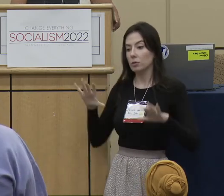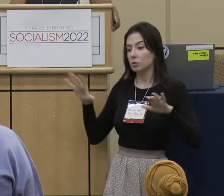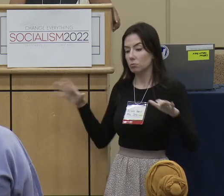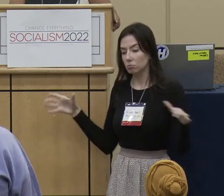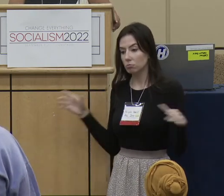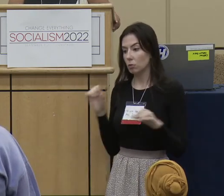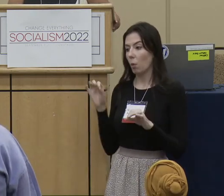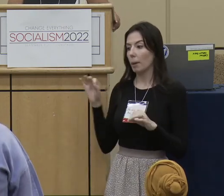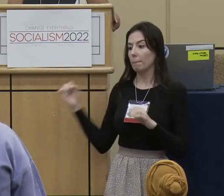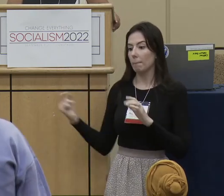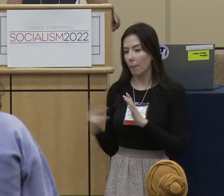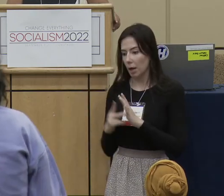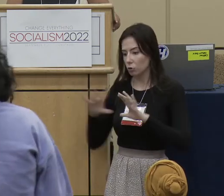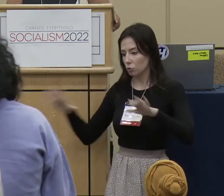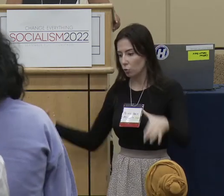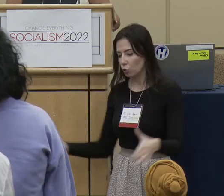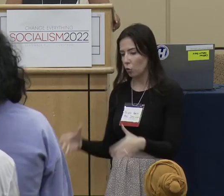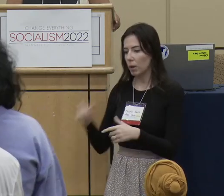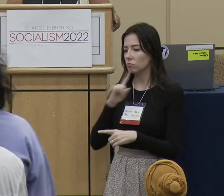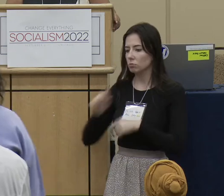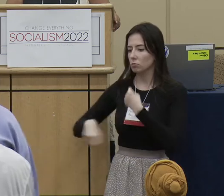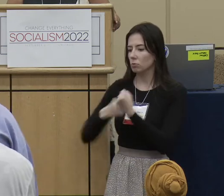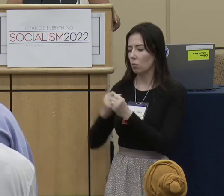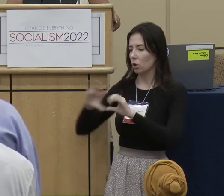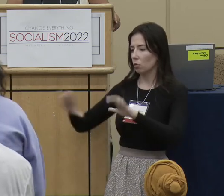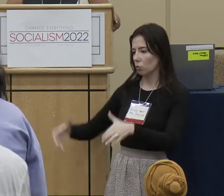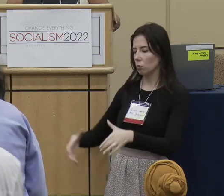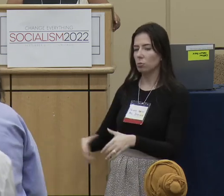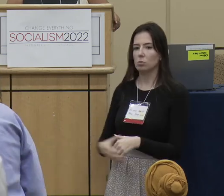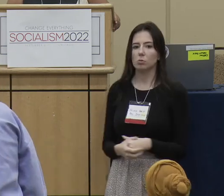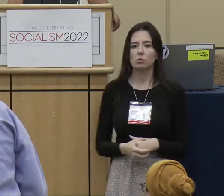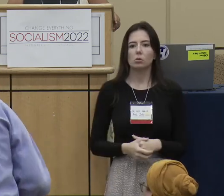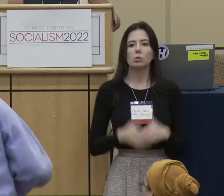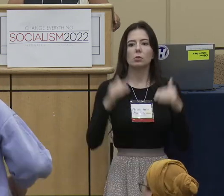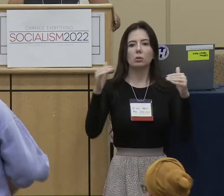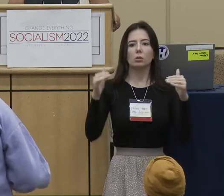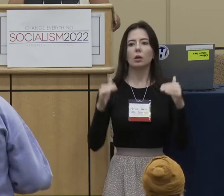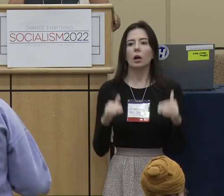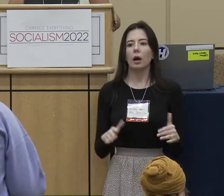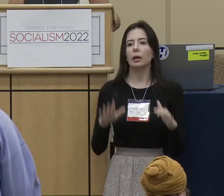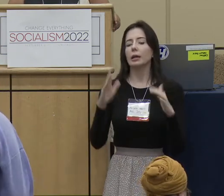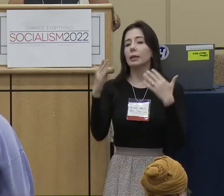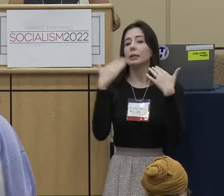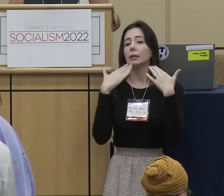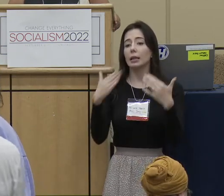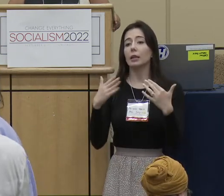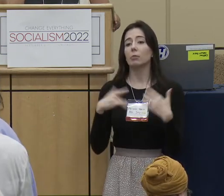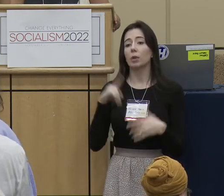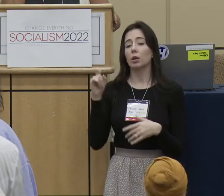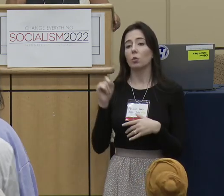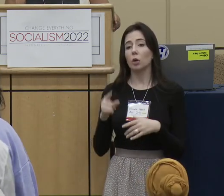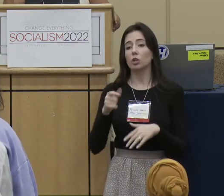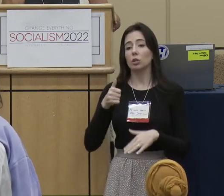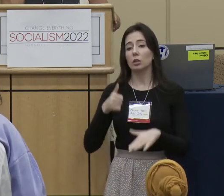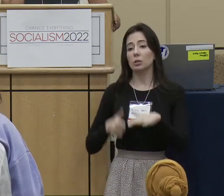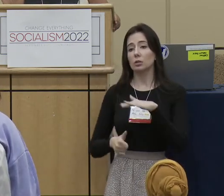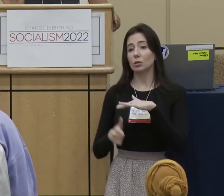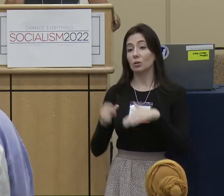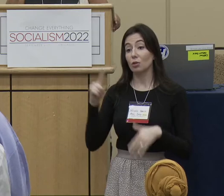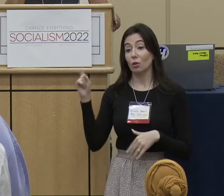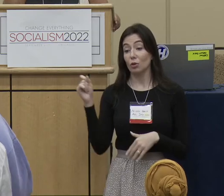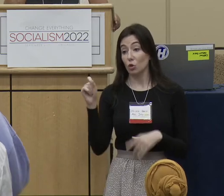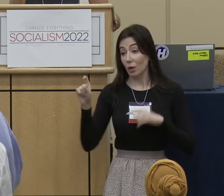collective and goes to social , you know, causes. So, yeah .